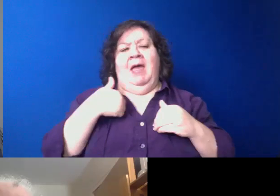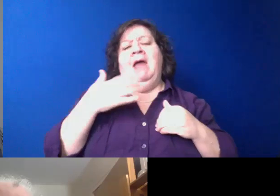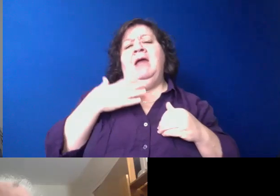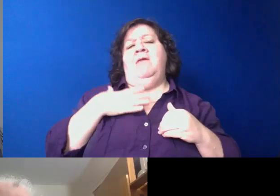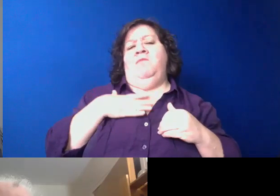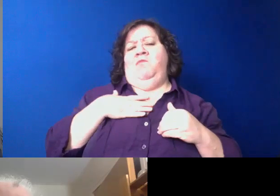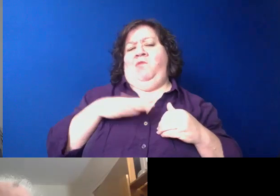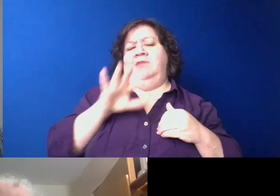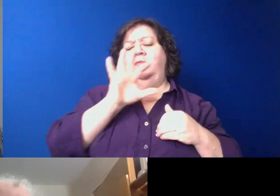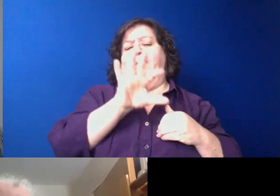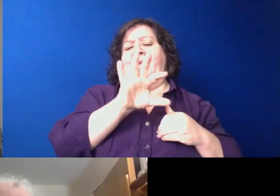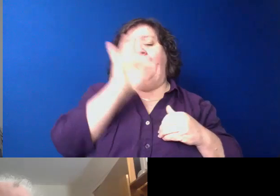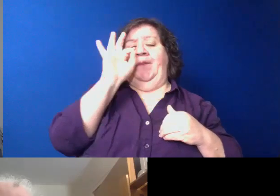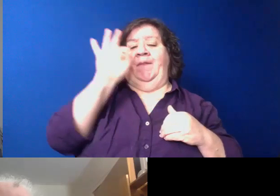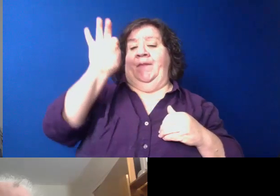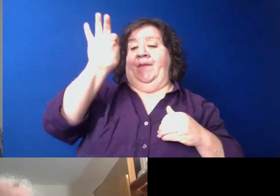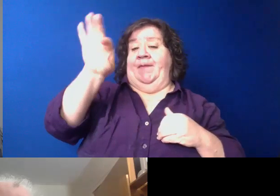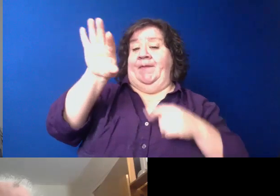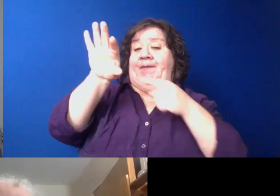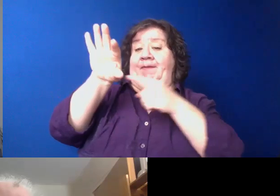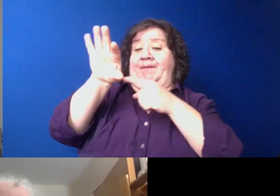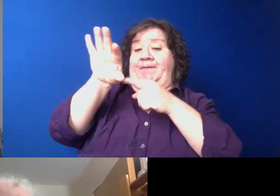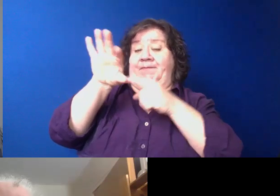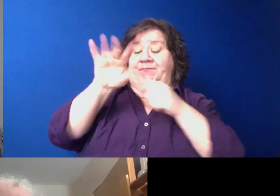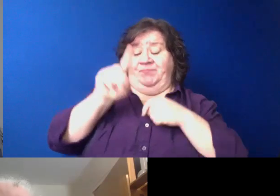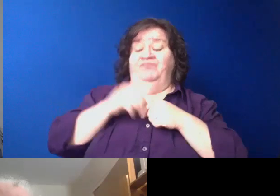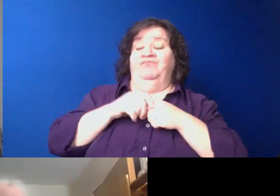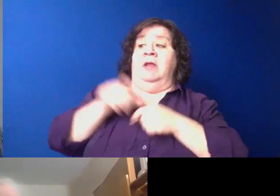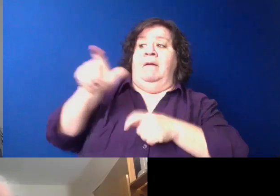with disabilities in climate action we know that there have been uh you know we have the united